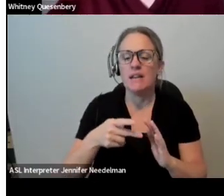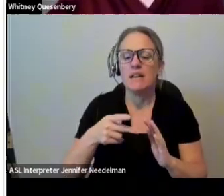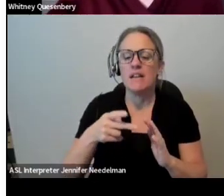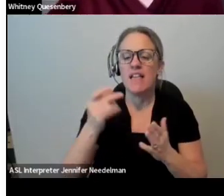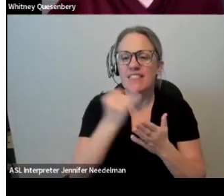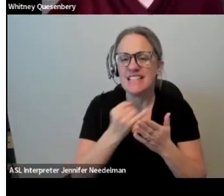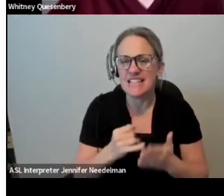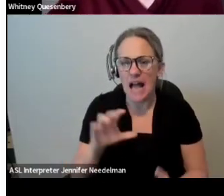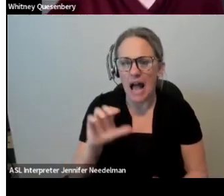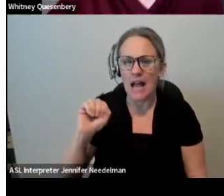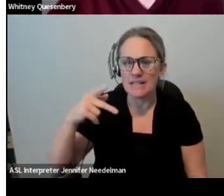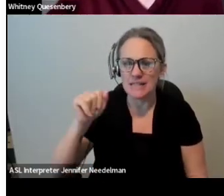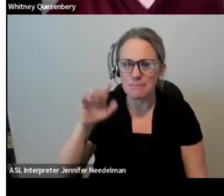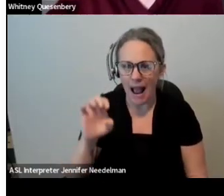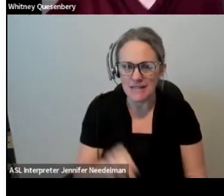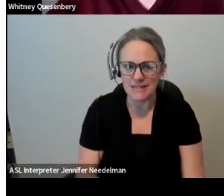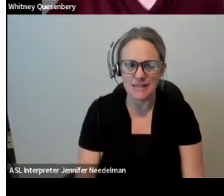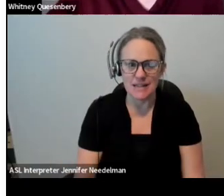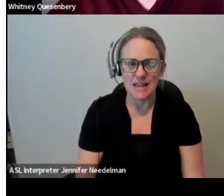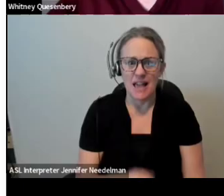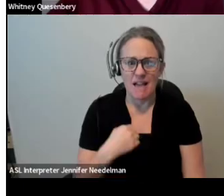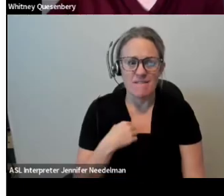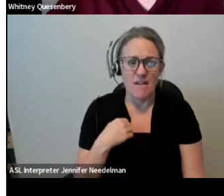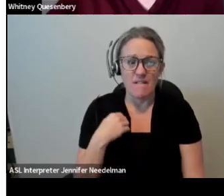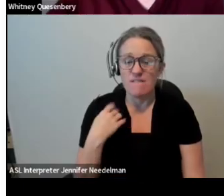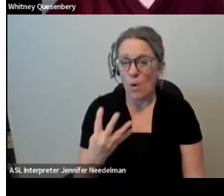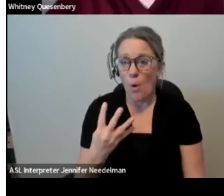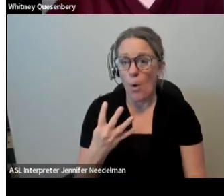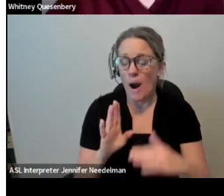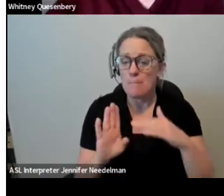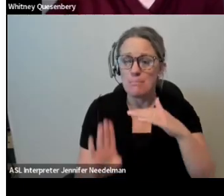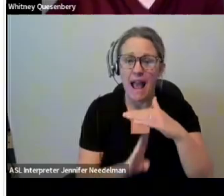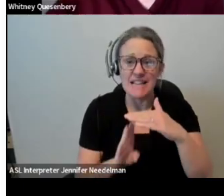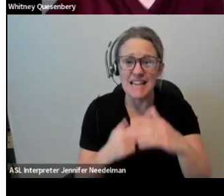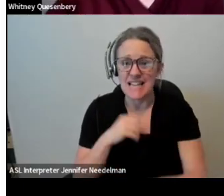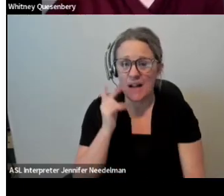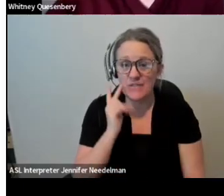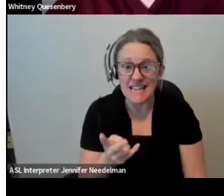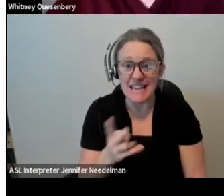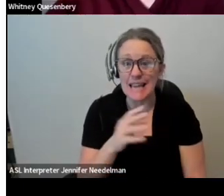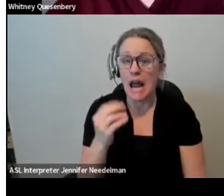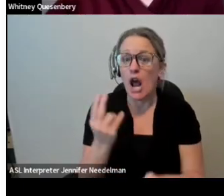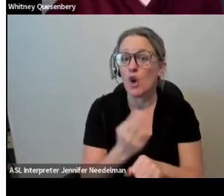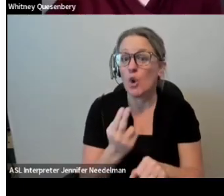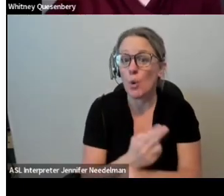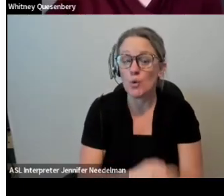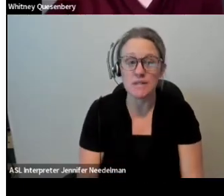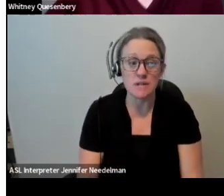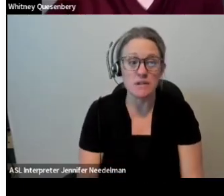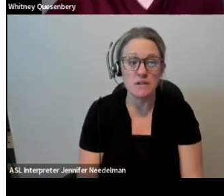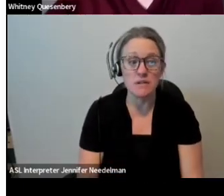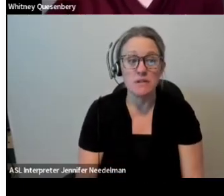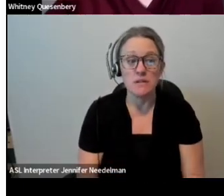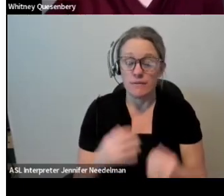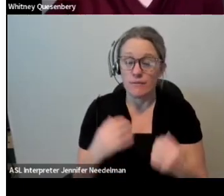And there are four basics that I see and have used. One is for a strongly defined system,